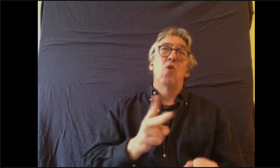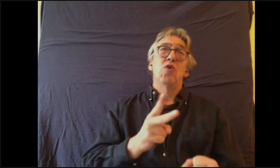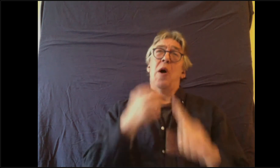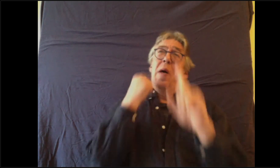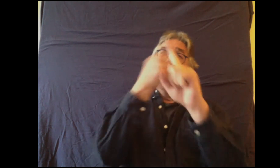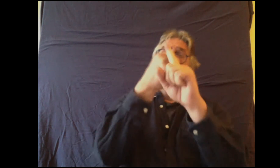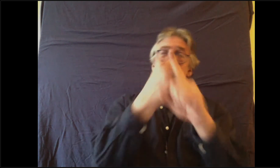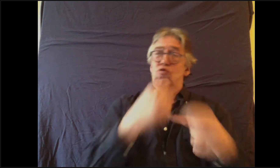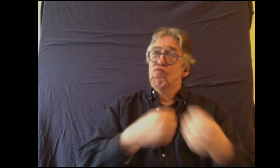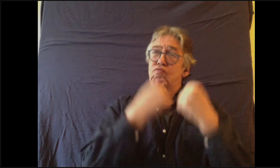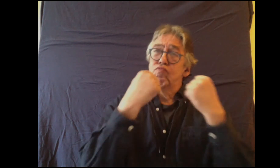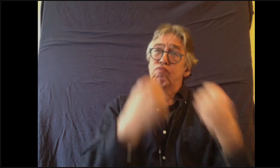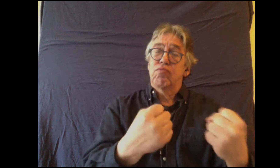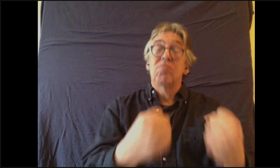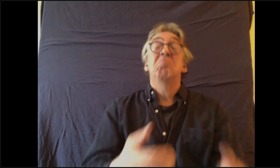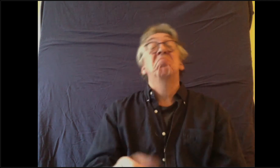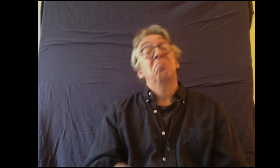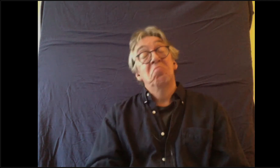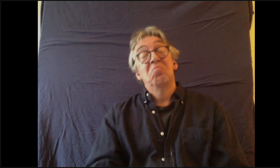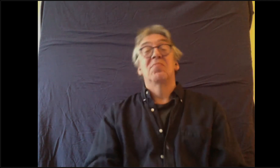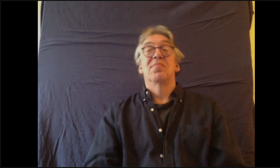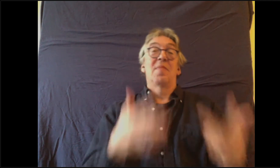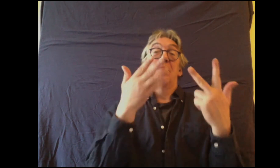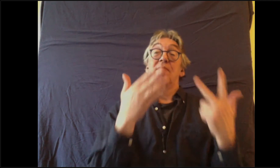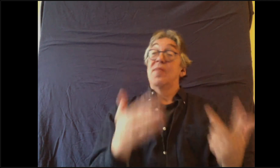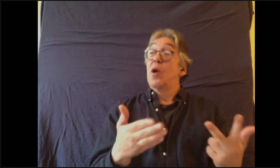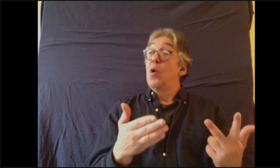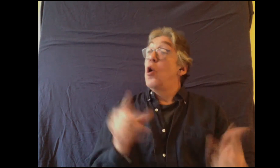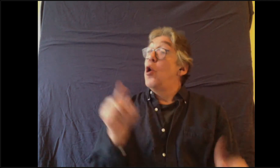So I'm going to give the floor to Grace, are you still there?